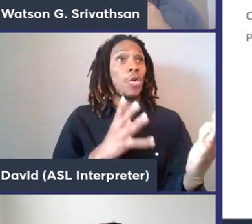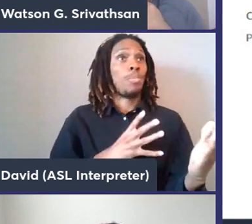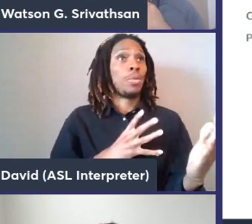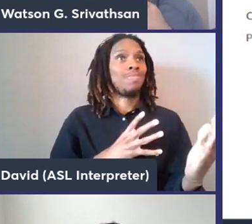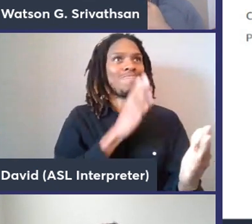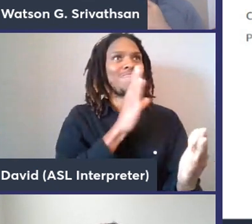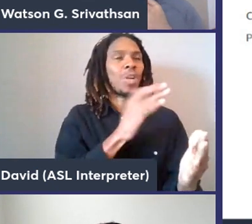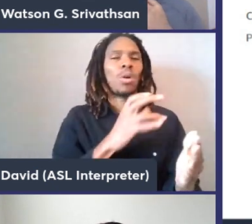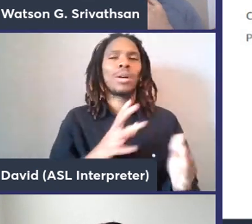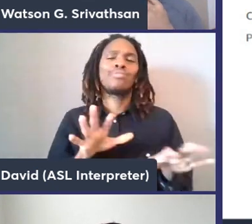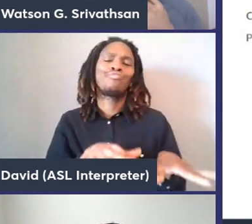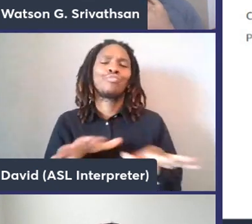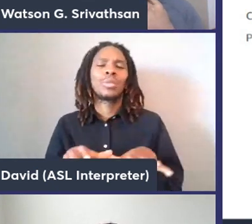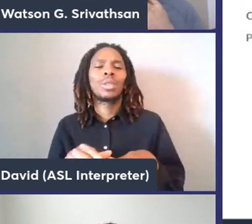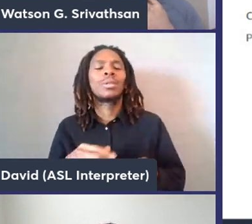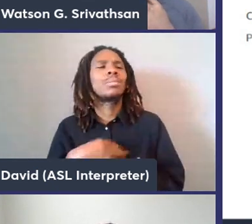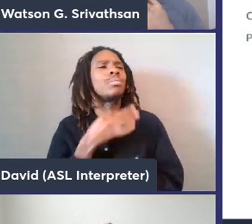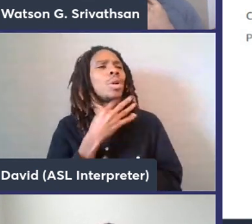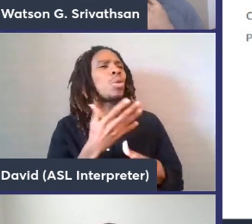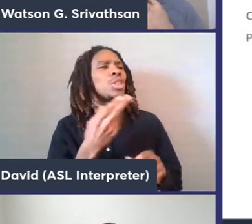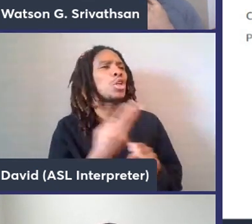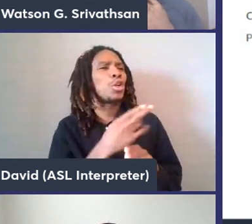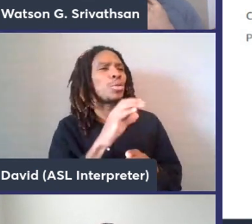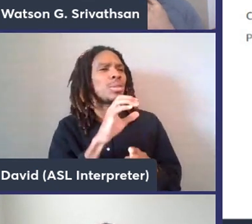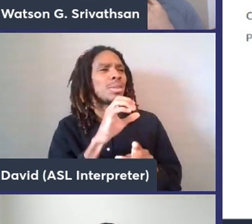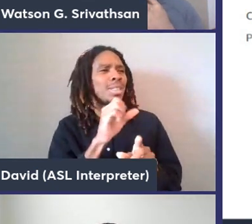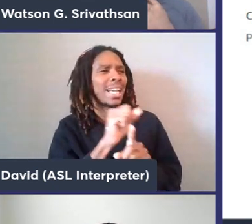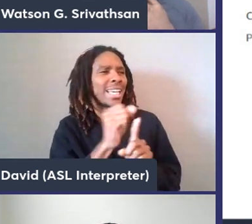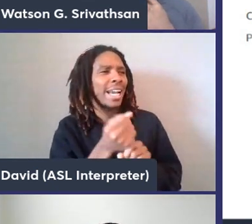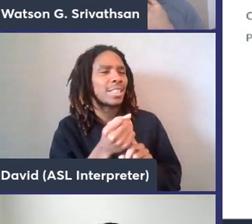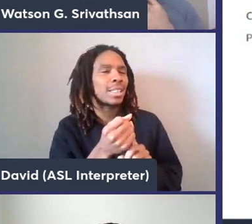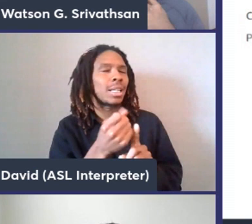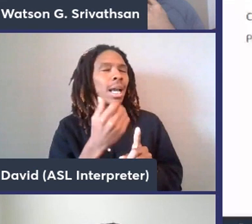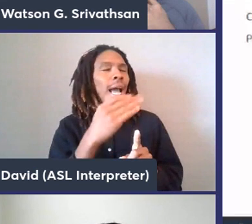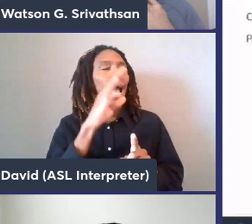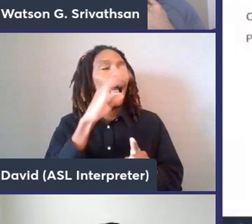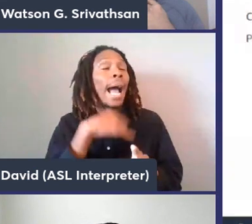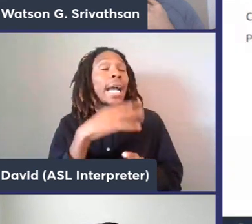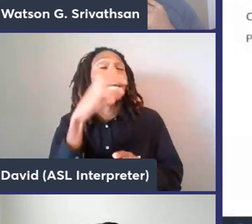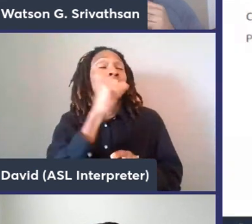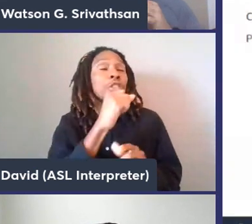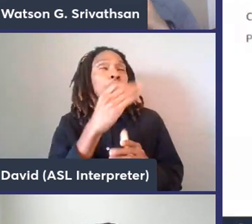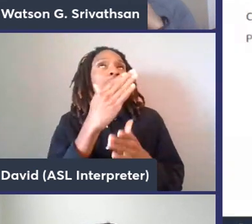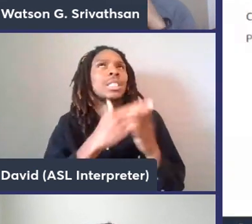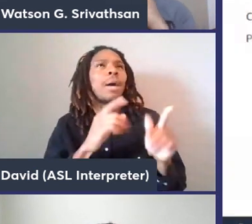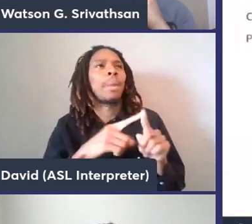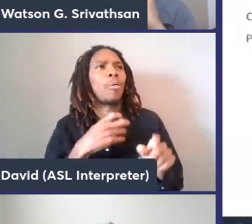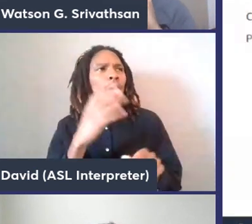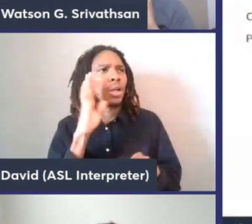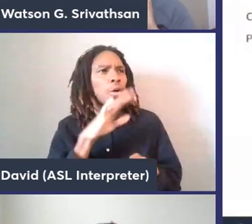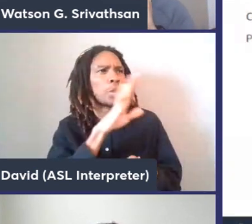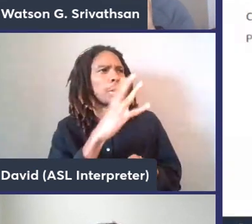What are some of the use cases for the formality? Now off the top of my head, I can assume some, but I'd love to hear from you the use cases